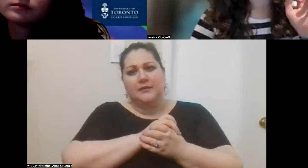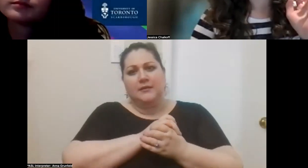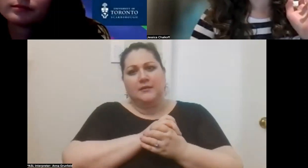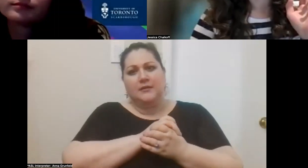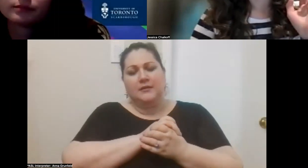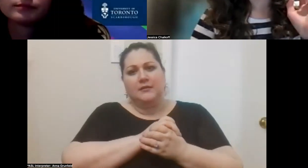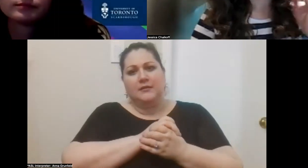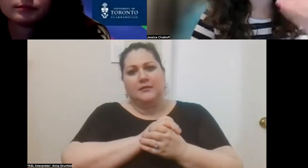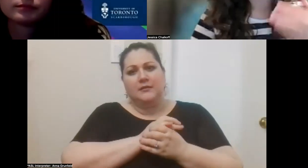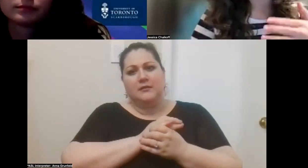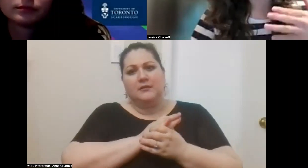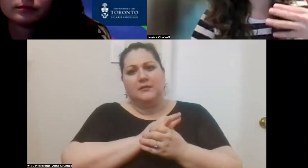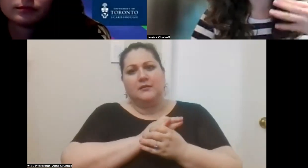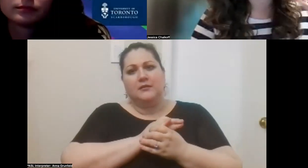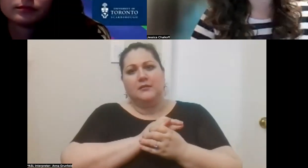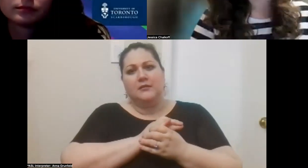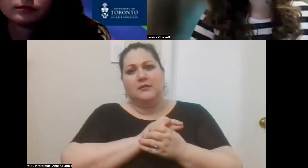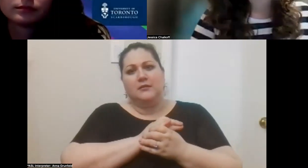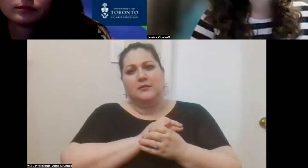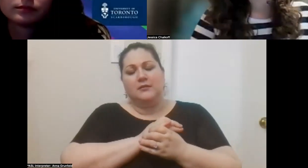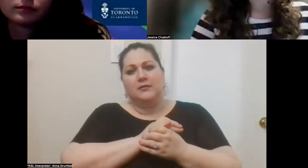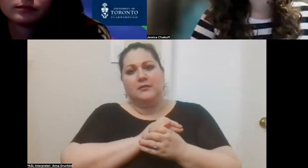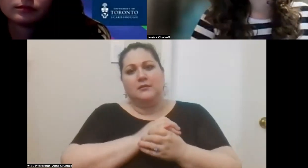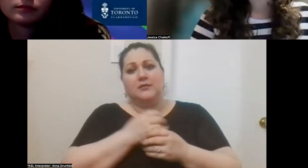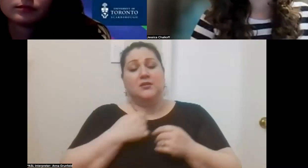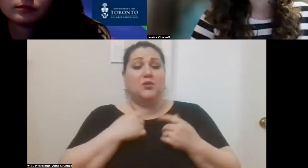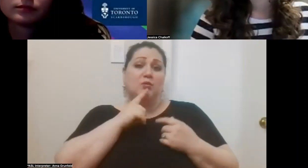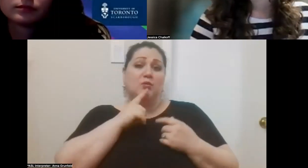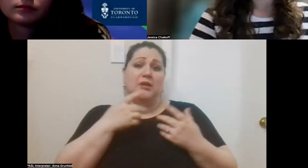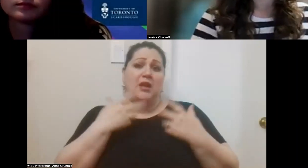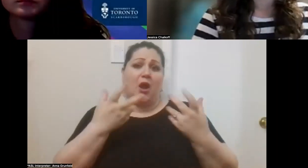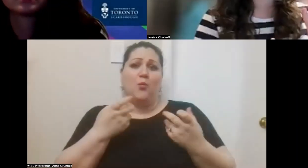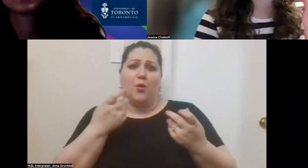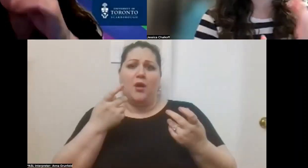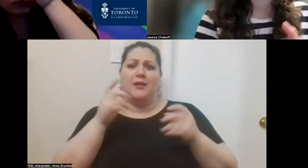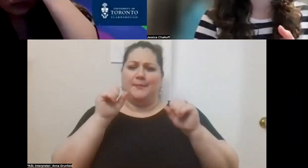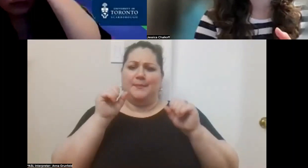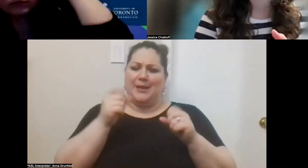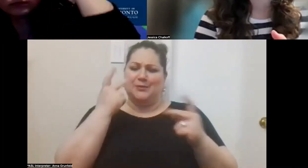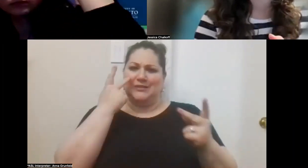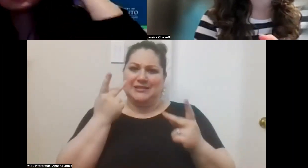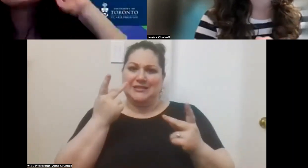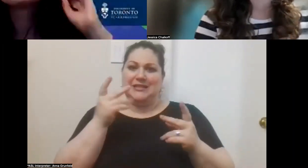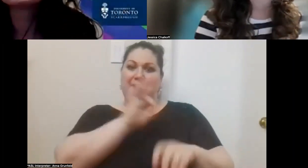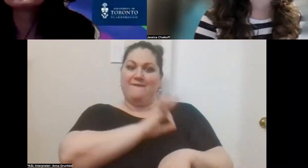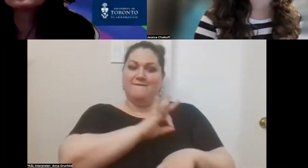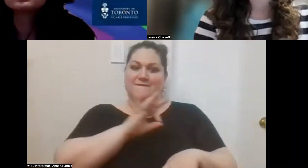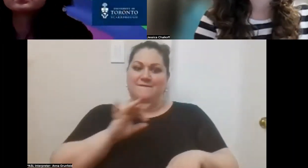I want to see faculty be able to reach out and say, I have this issue of a student XYZ.